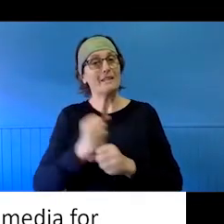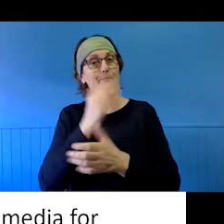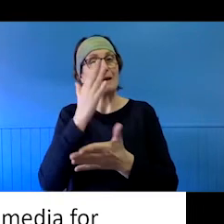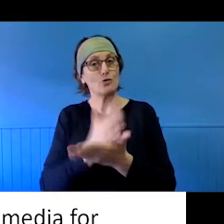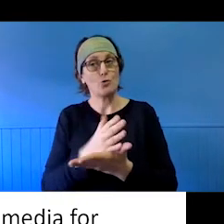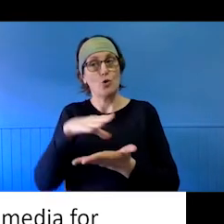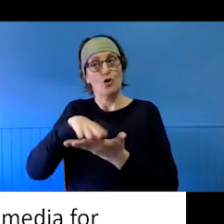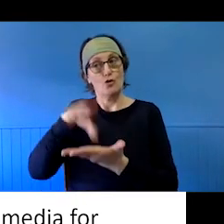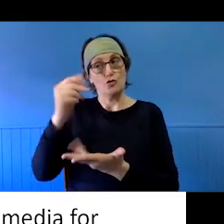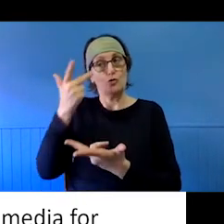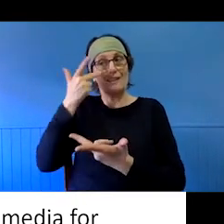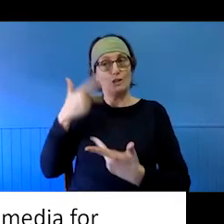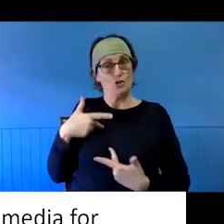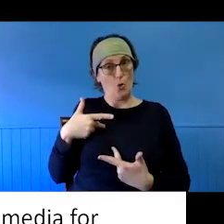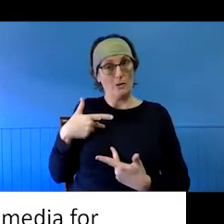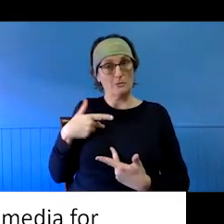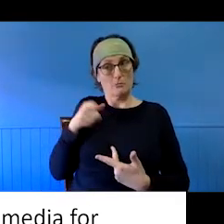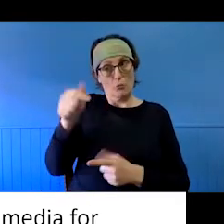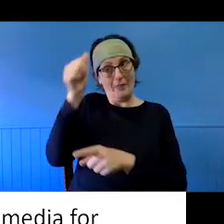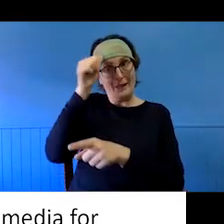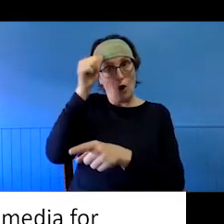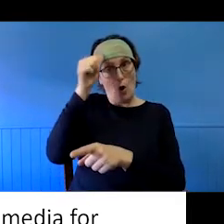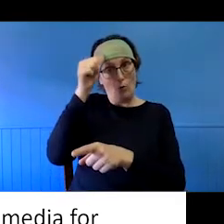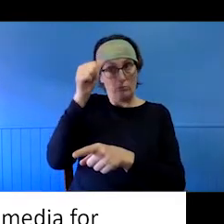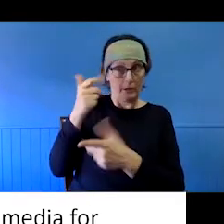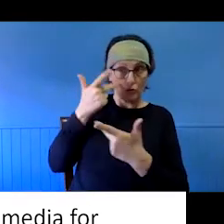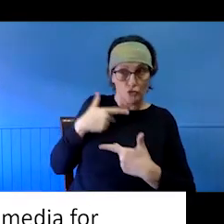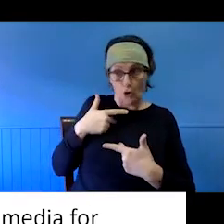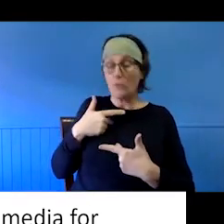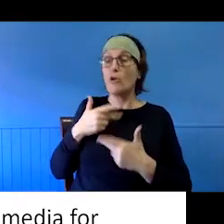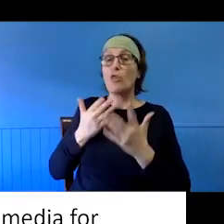what they know in the online environment as well as we can engage